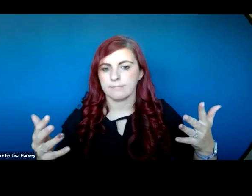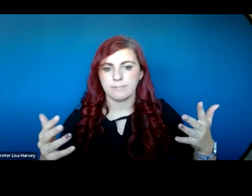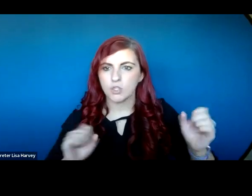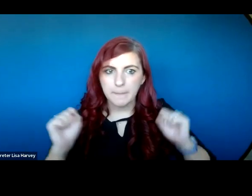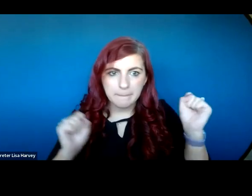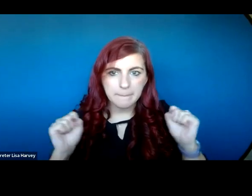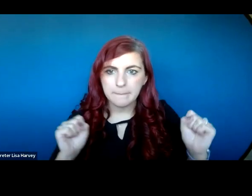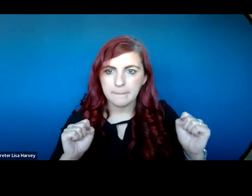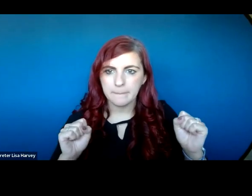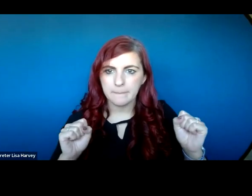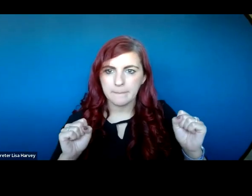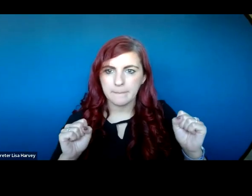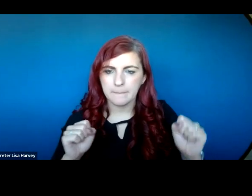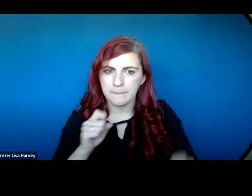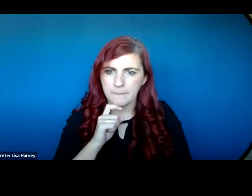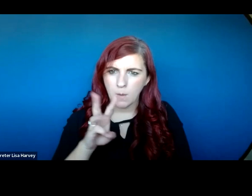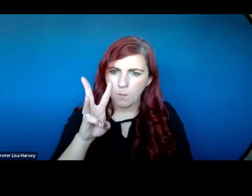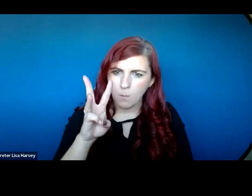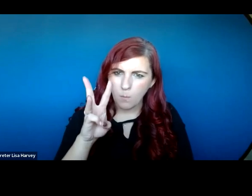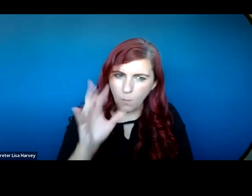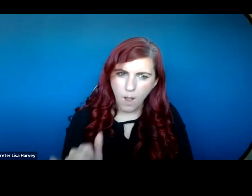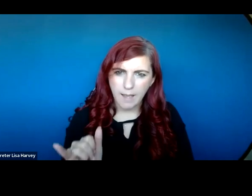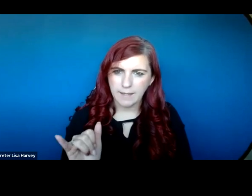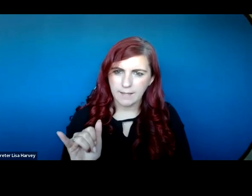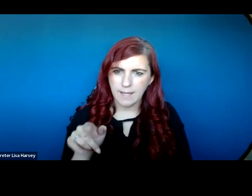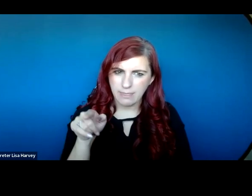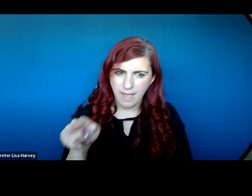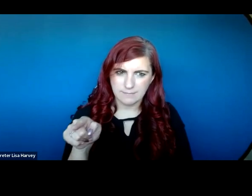Why would that be held back from us?